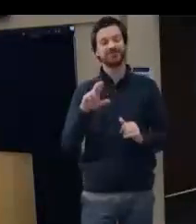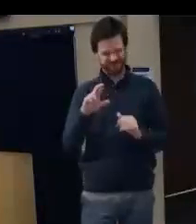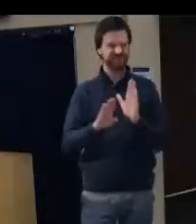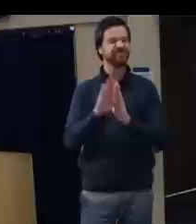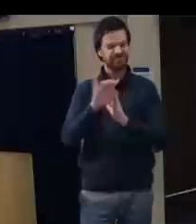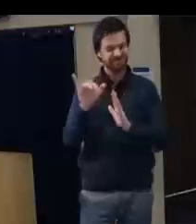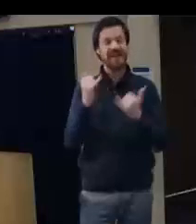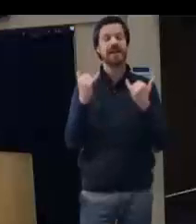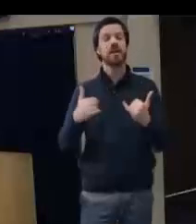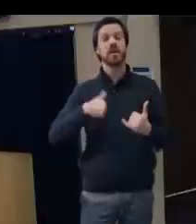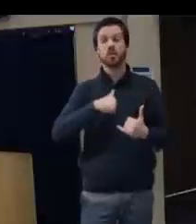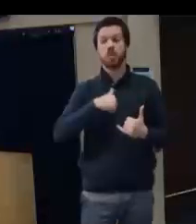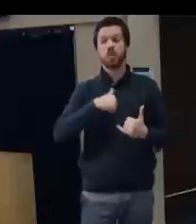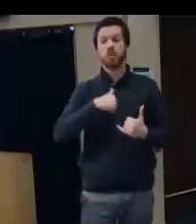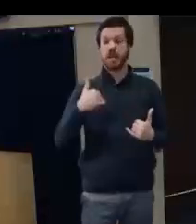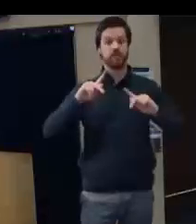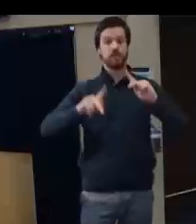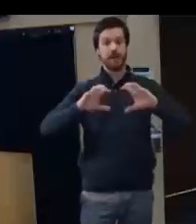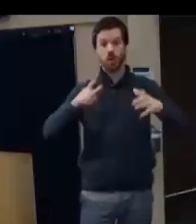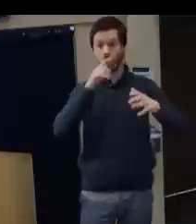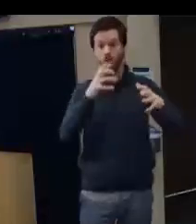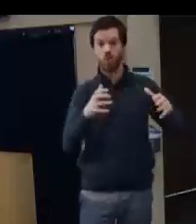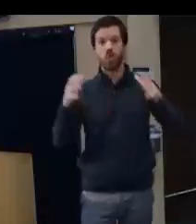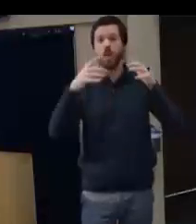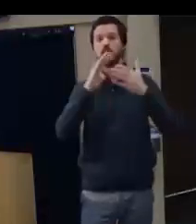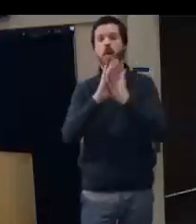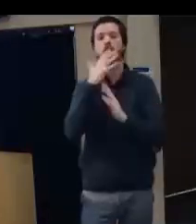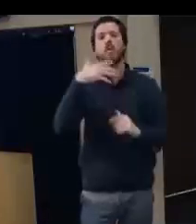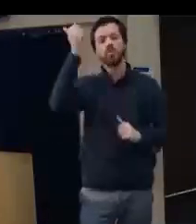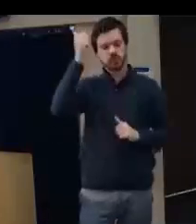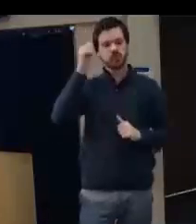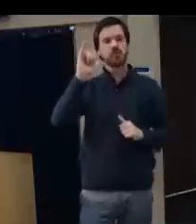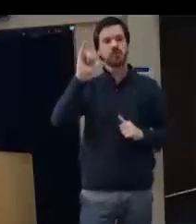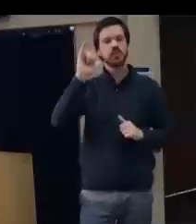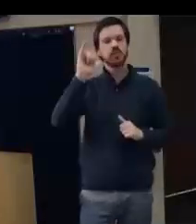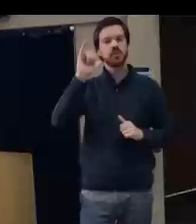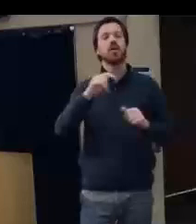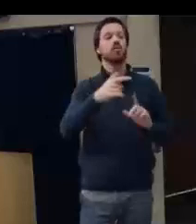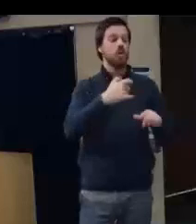we have an aging population there an increased risk of acquired heart disease as well there